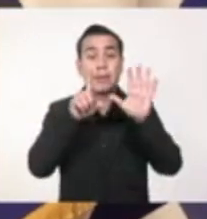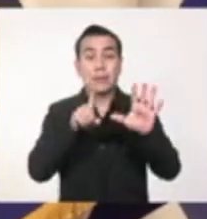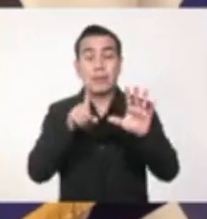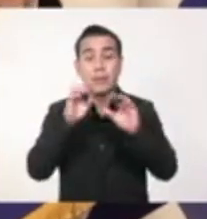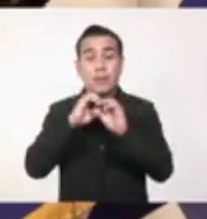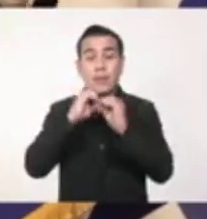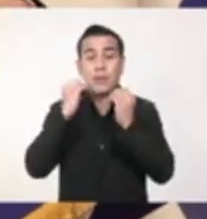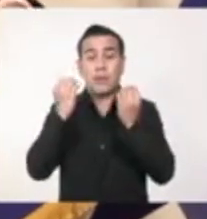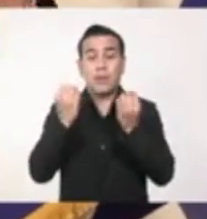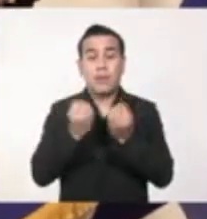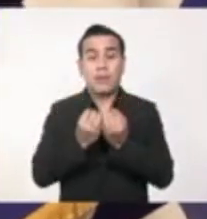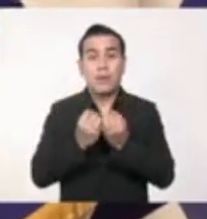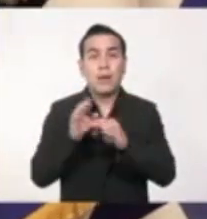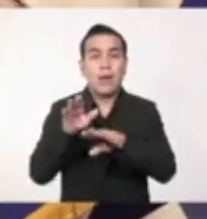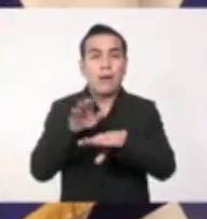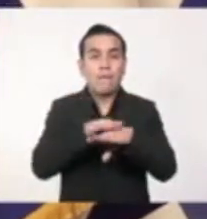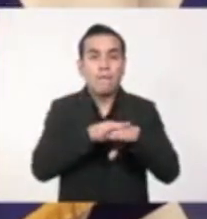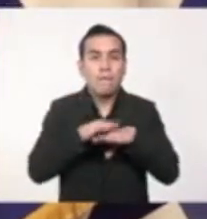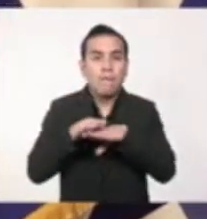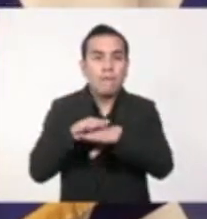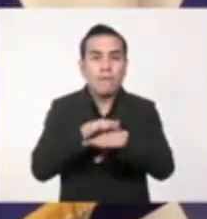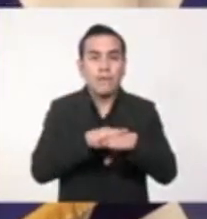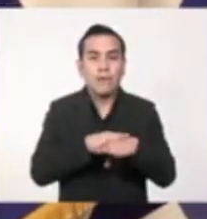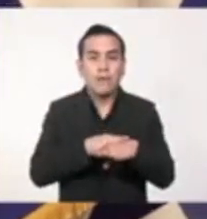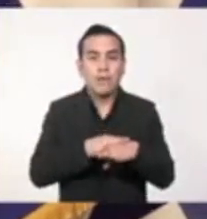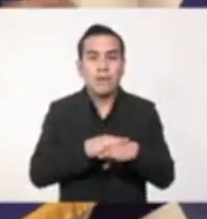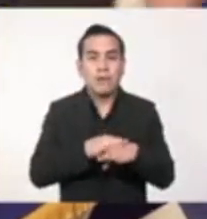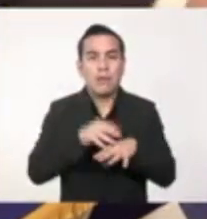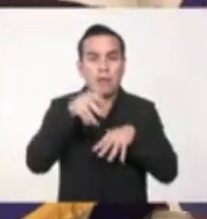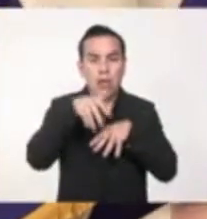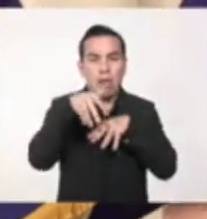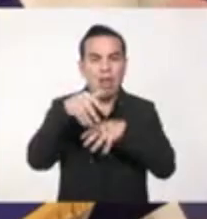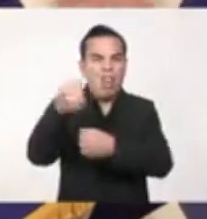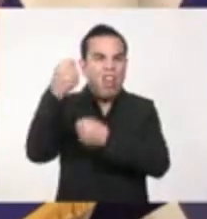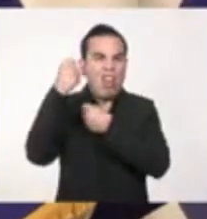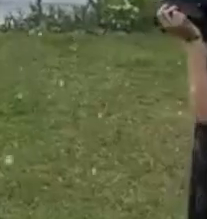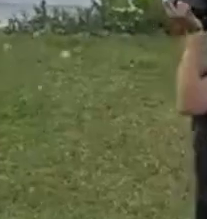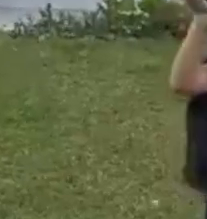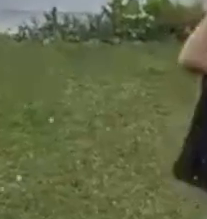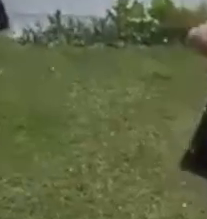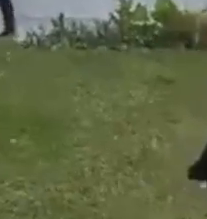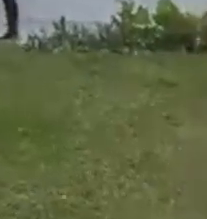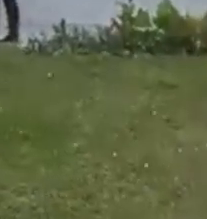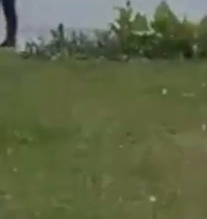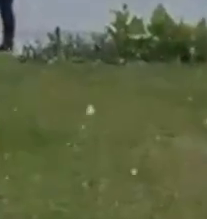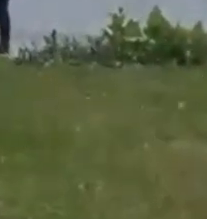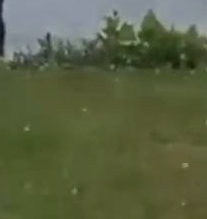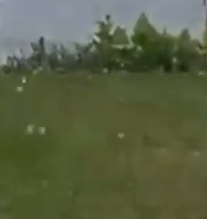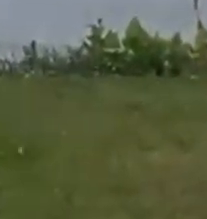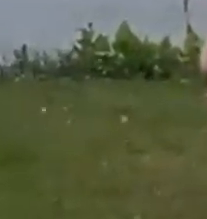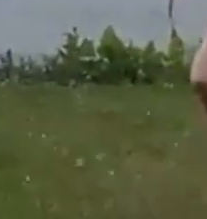call for a demonstration, leaders of the twenty-six organizations, and people to the demonstration. OR